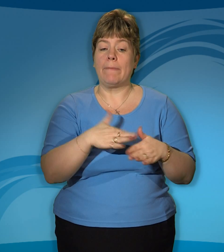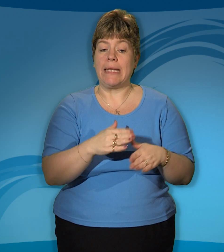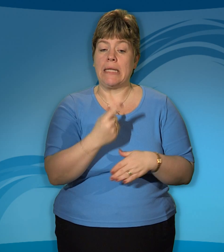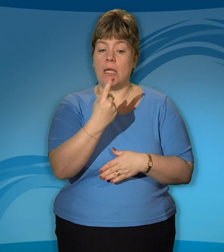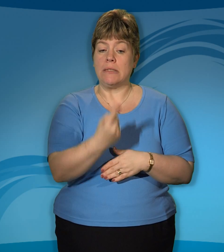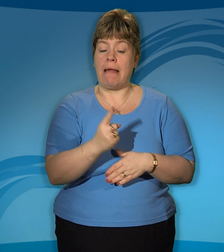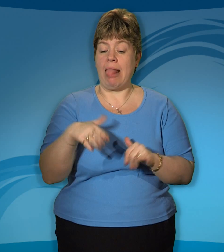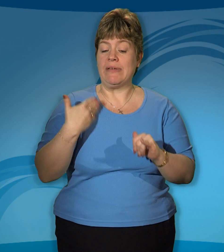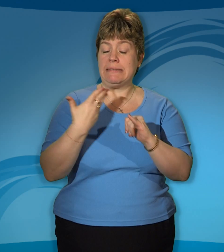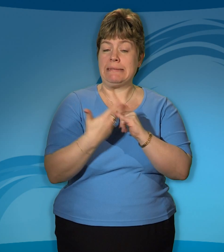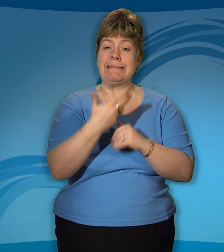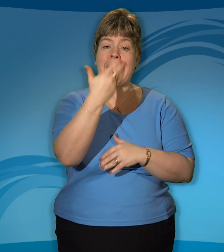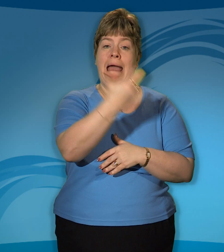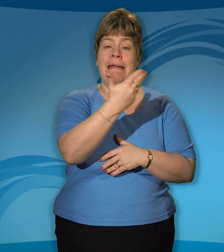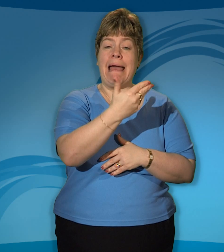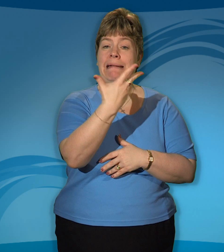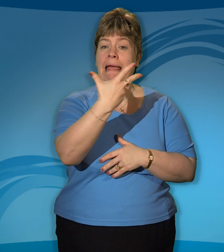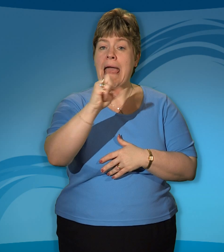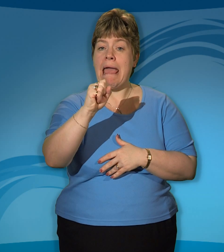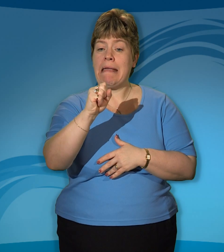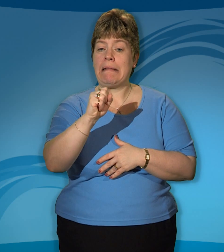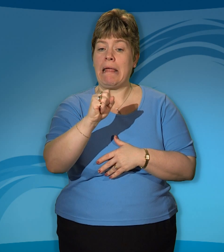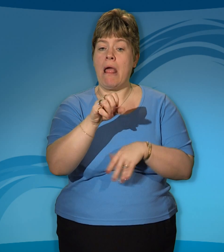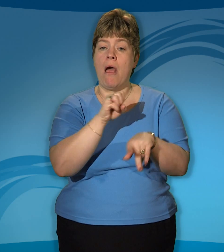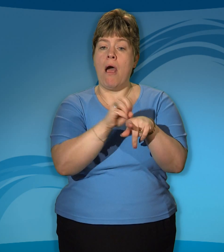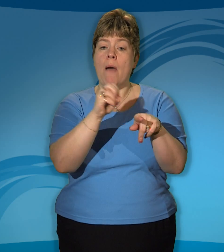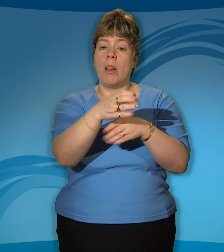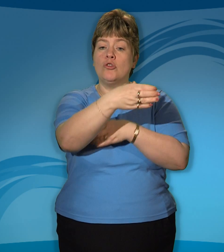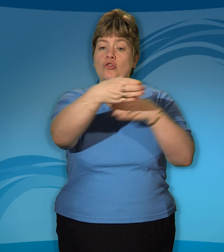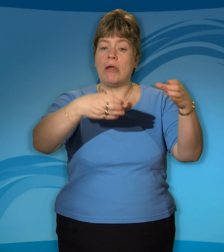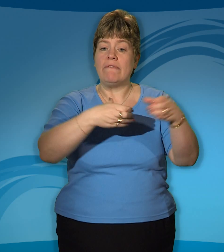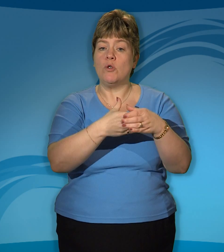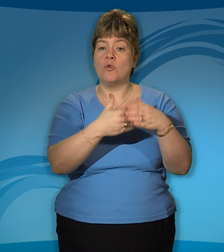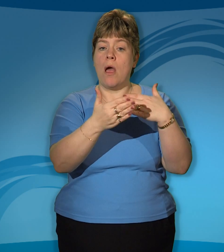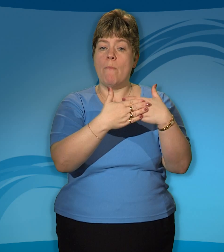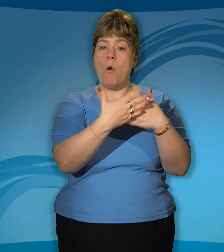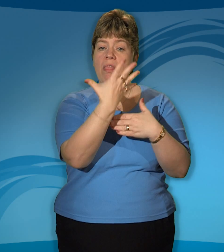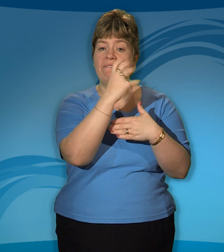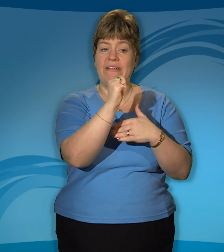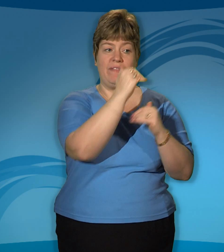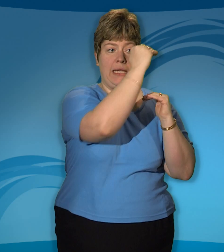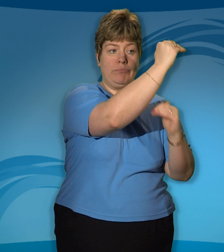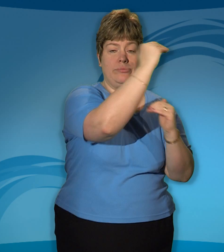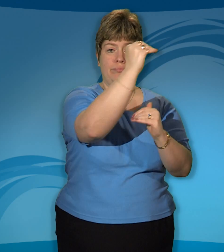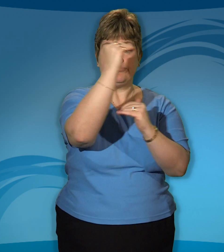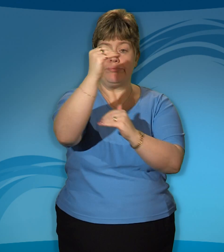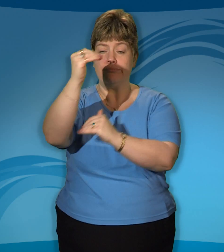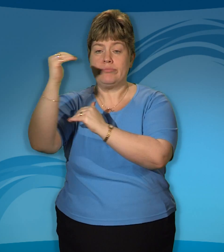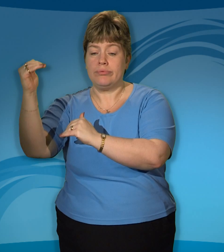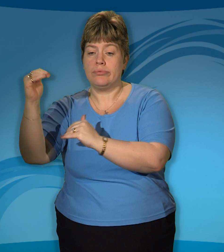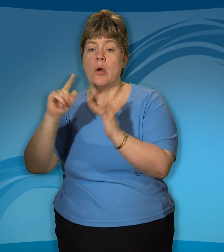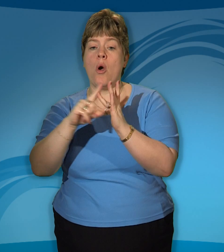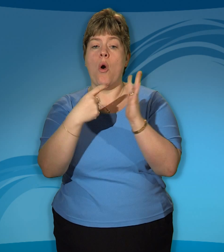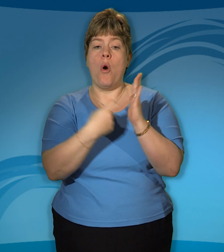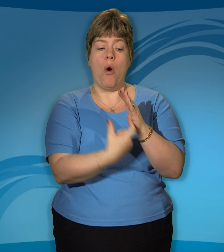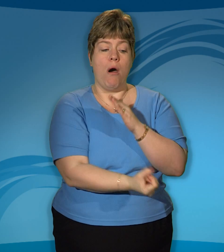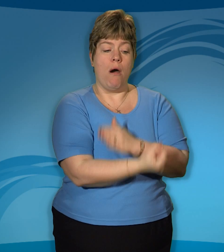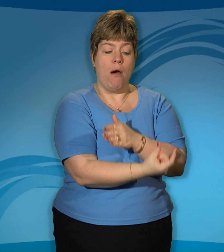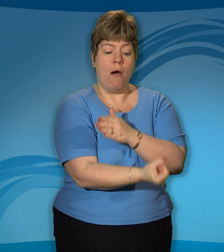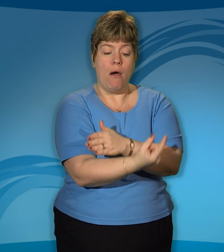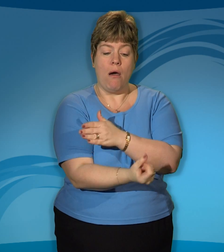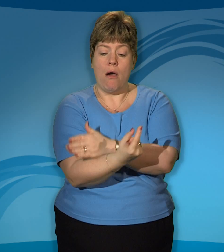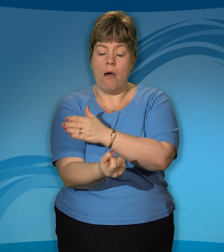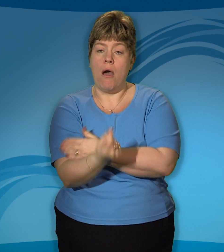Have you received multiple (50 units or, on more than 20 occasions) transfusions of blood